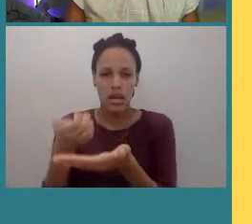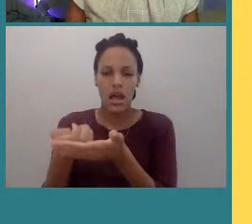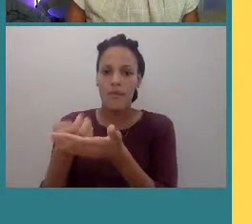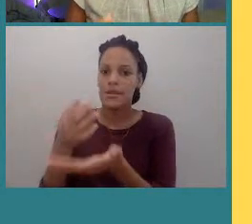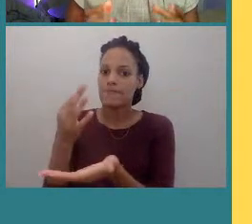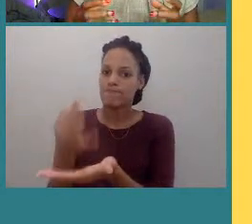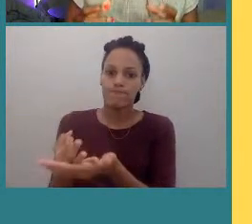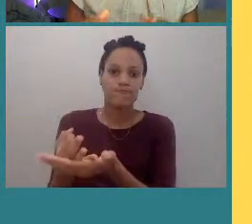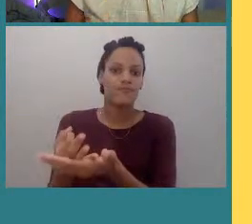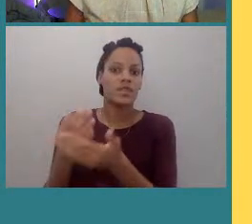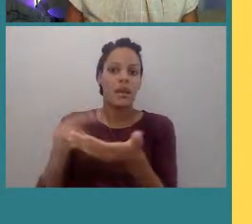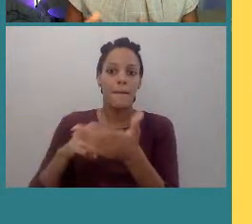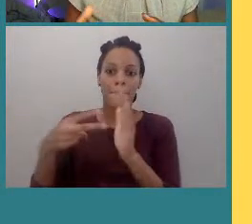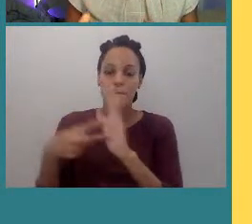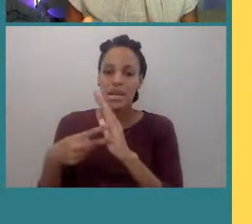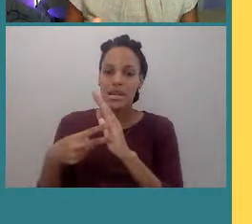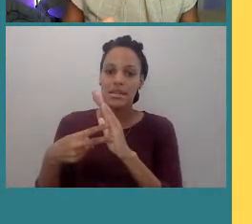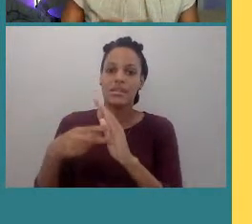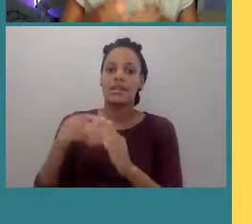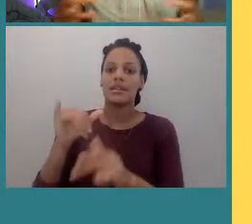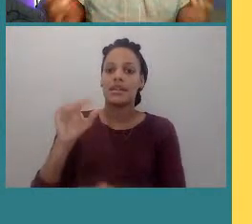national productivity decisions.